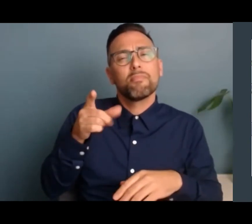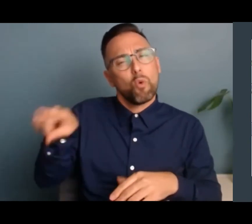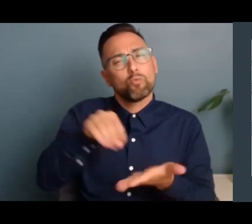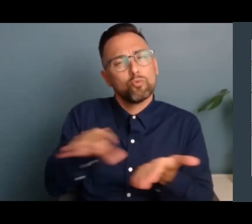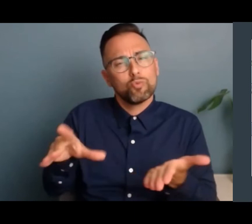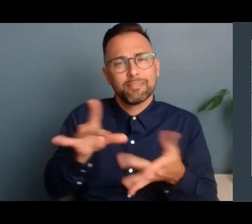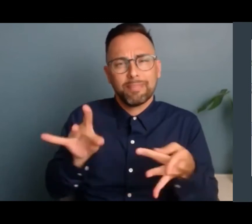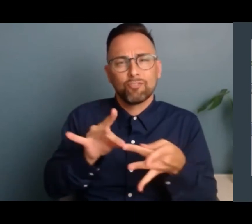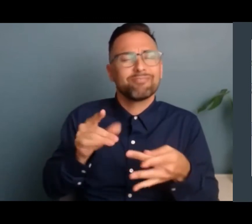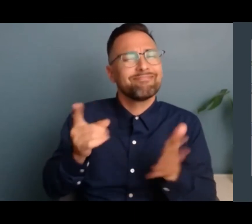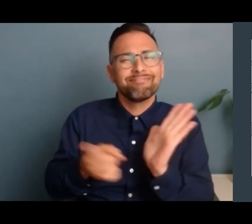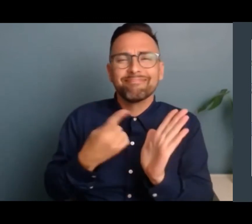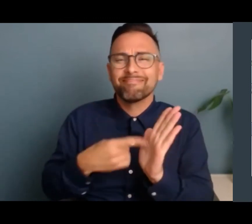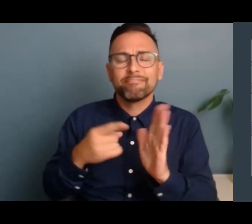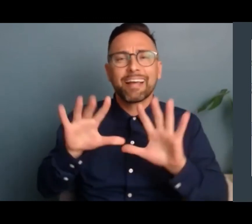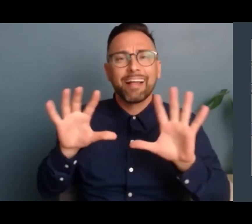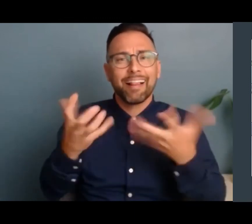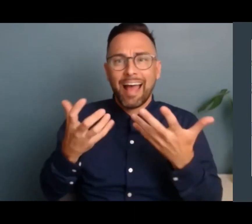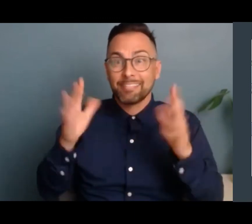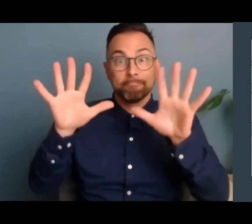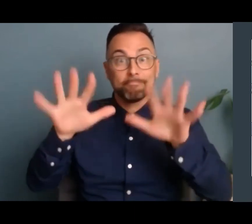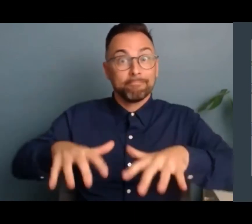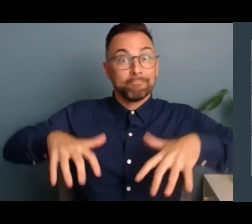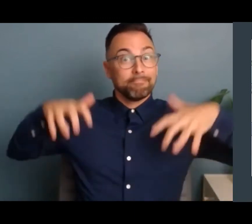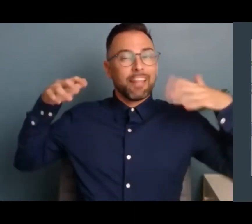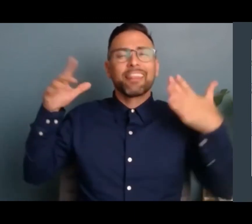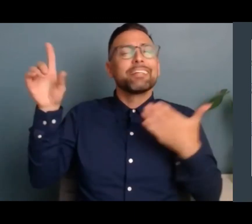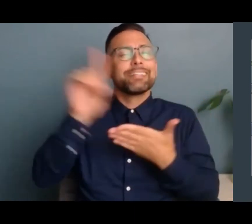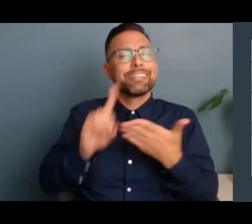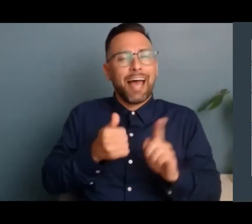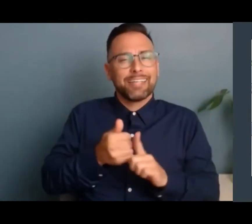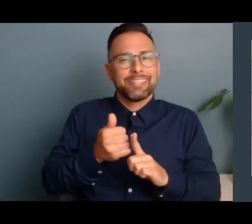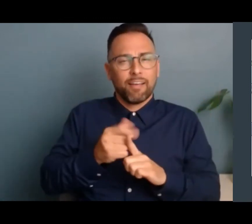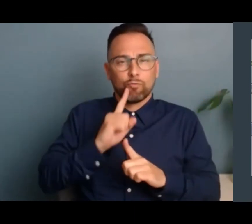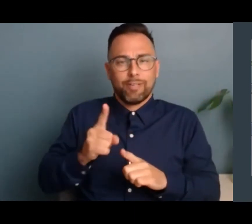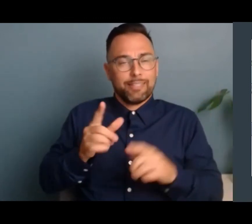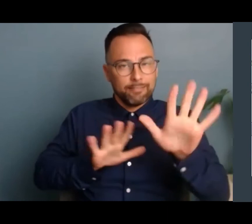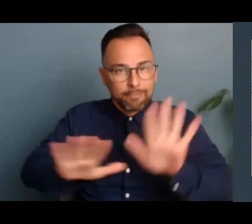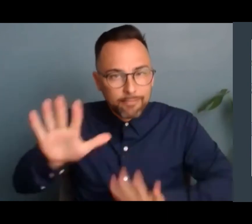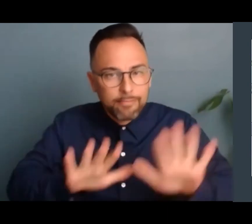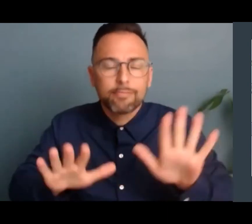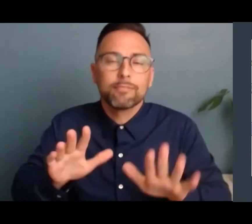those students mentioned that sometimes being in a classroom like an auditorium design classroom